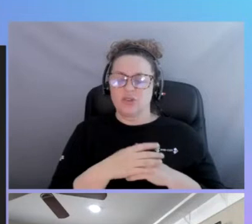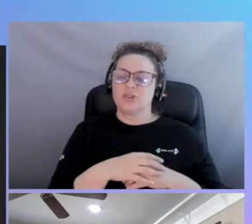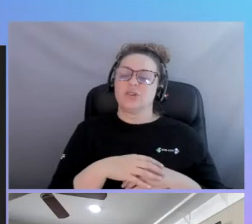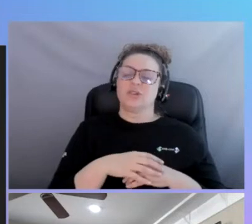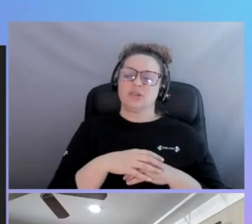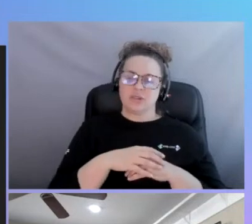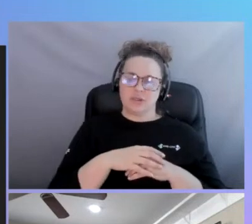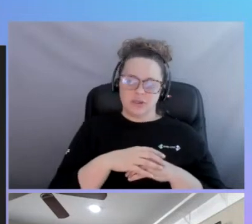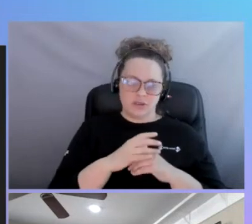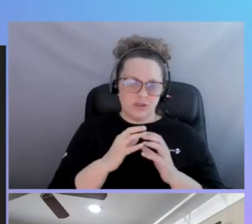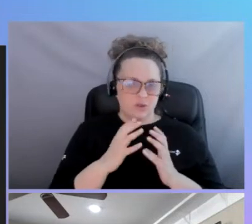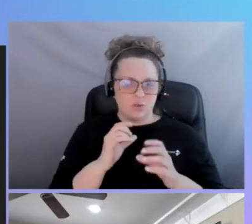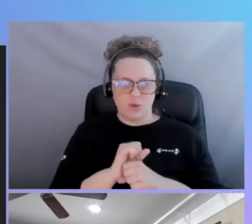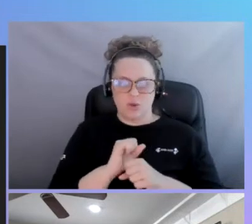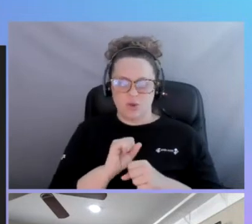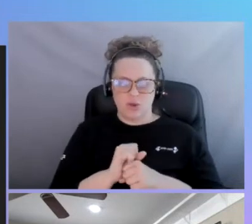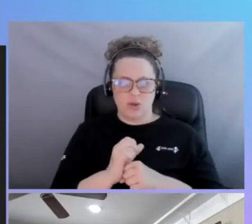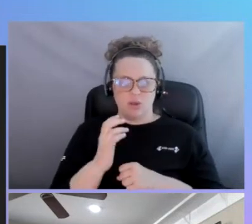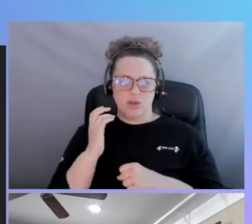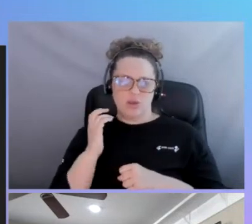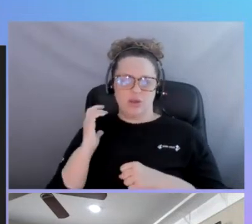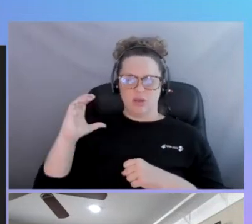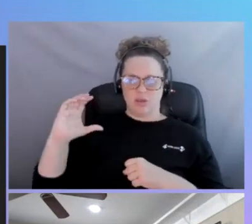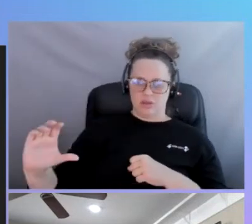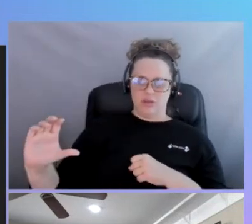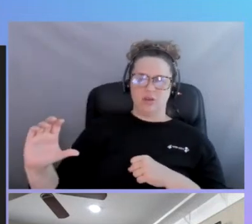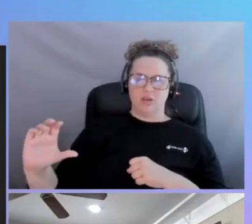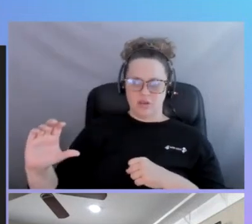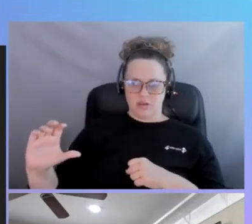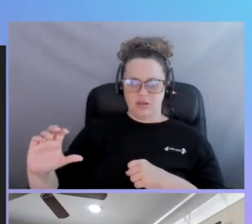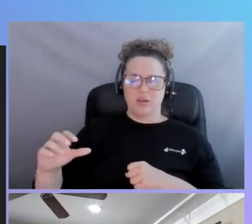back, because that message message and getting people aware